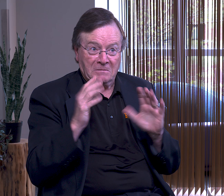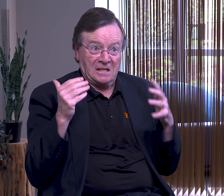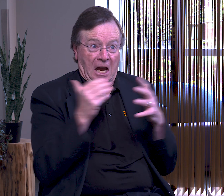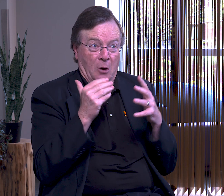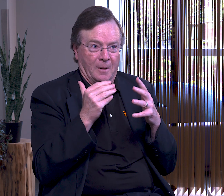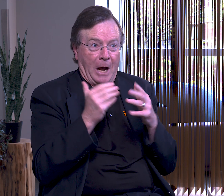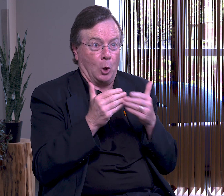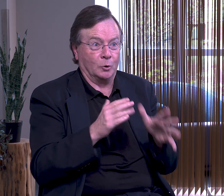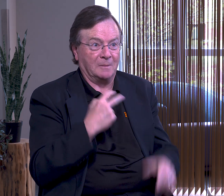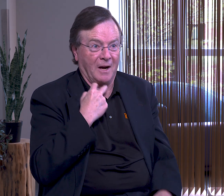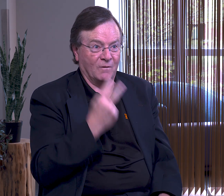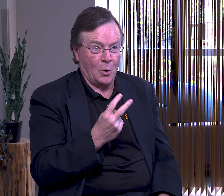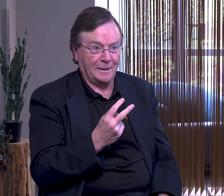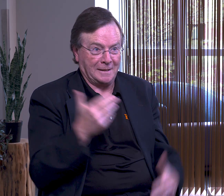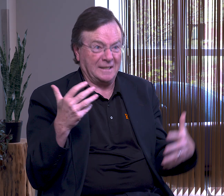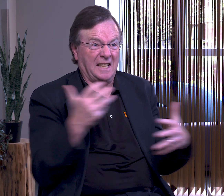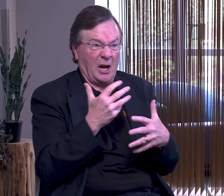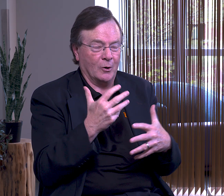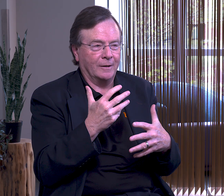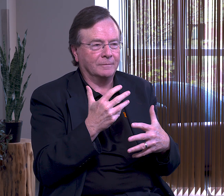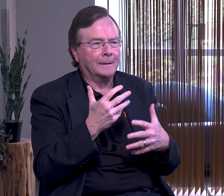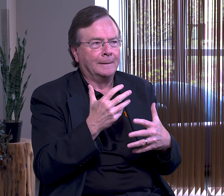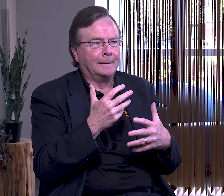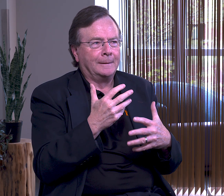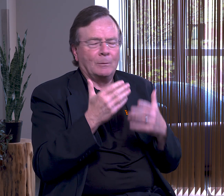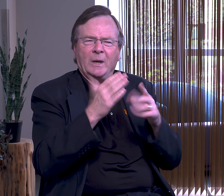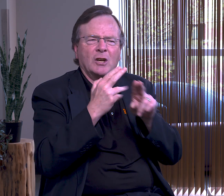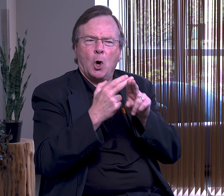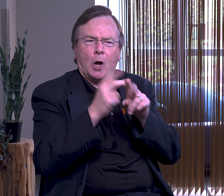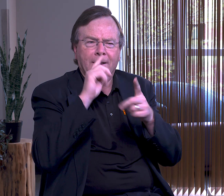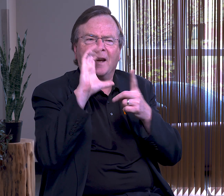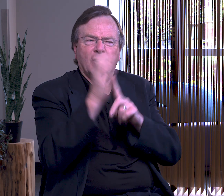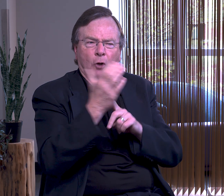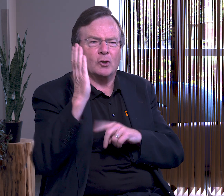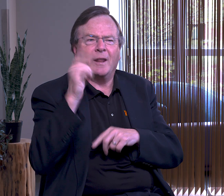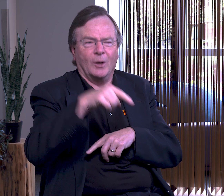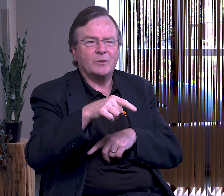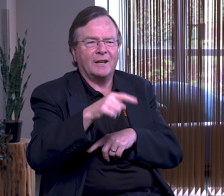Scared about losing my voice, scared of. We didn't call it Deaf culture in those days.